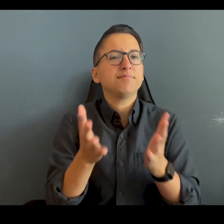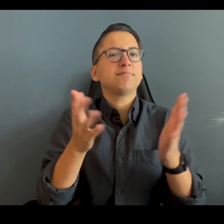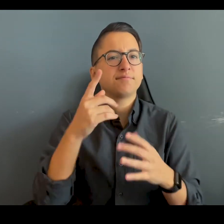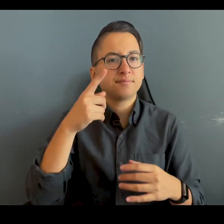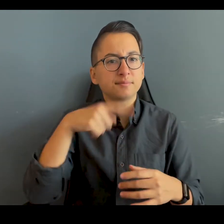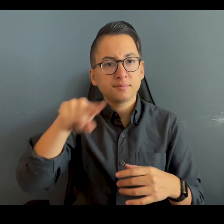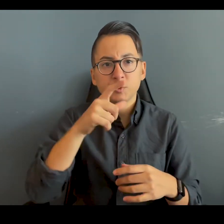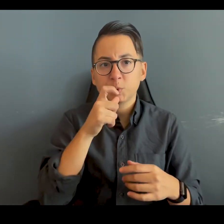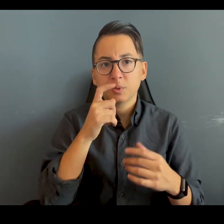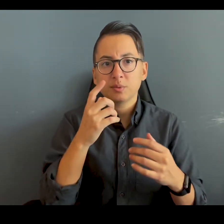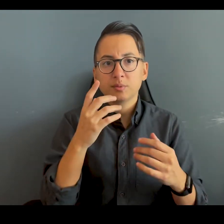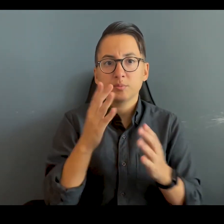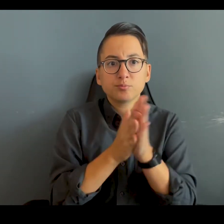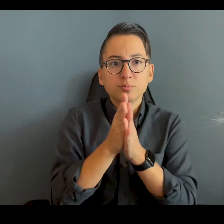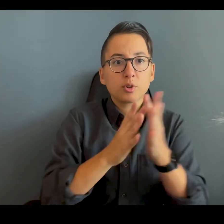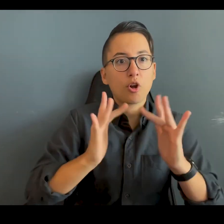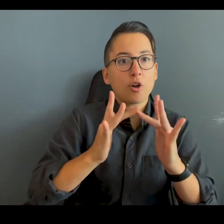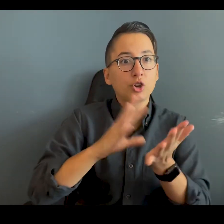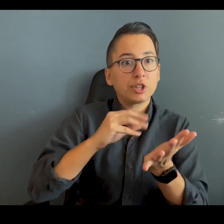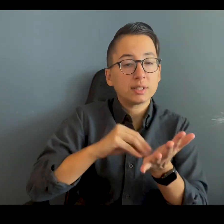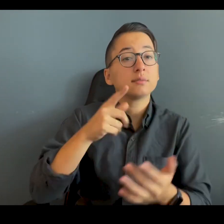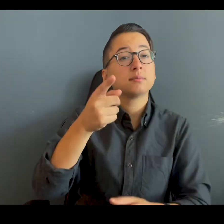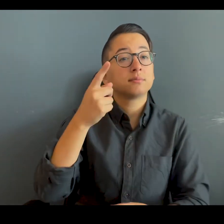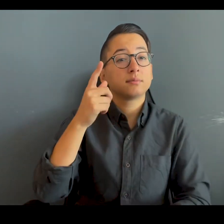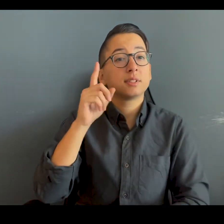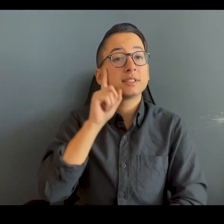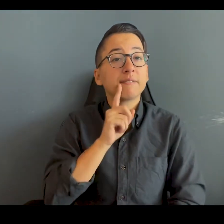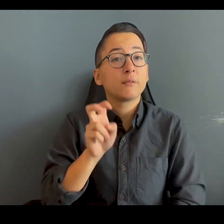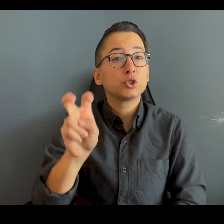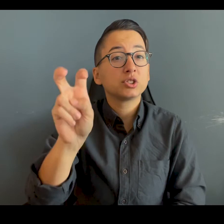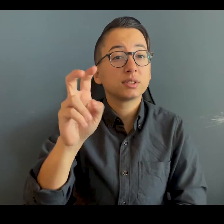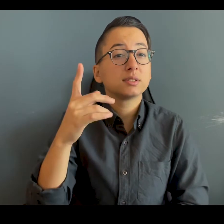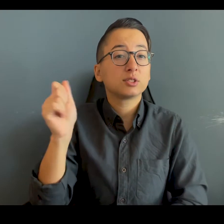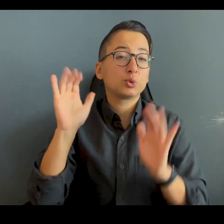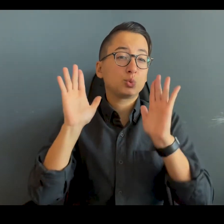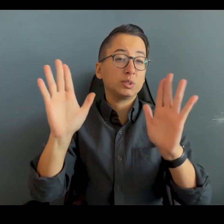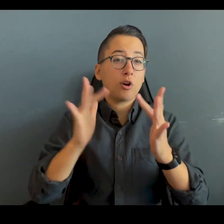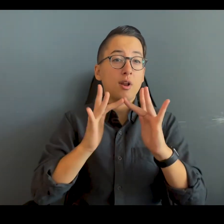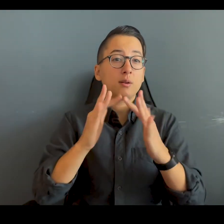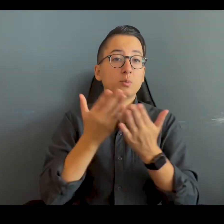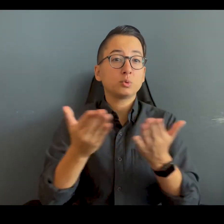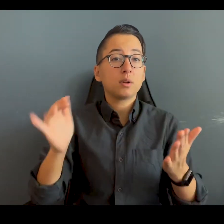If there are students who are more motivated with online learning, Deafverse is a great